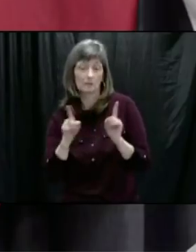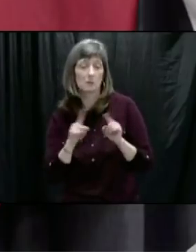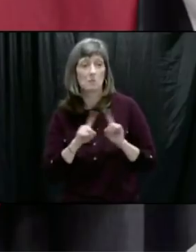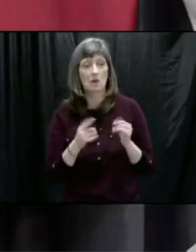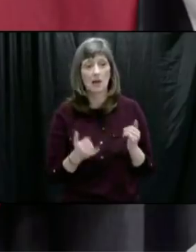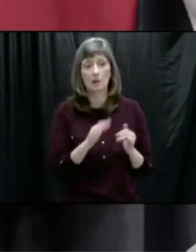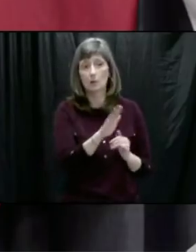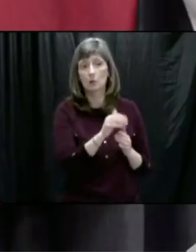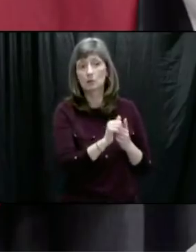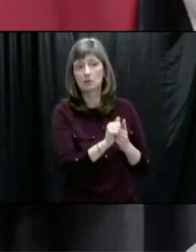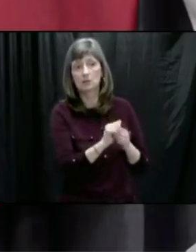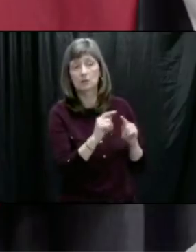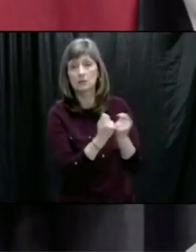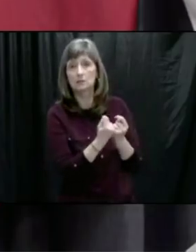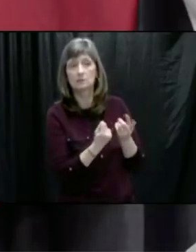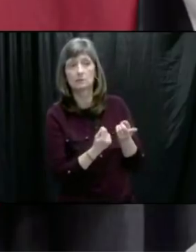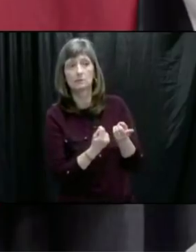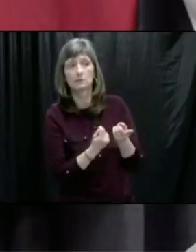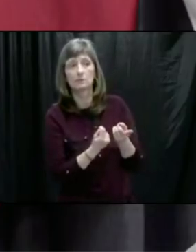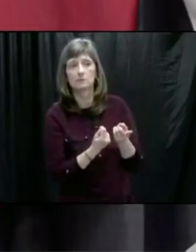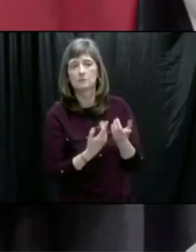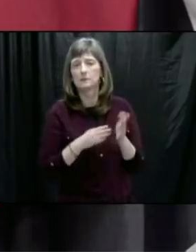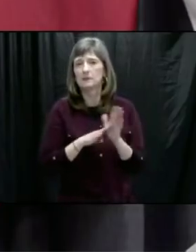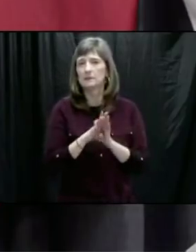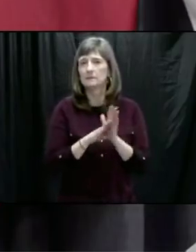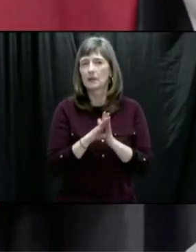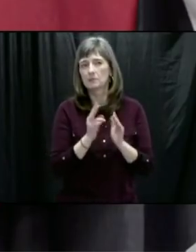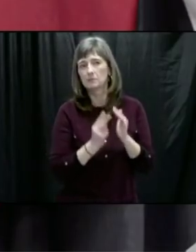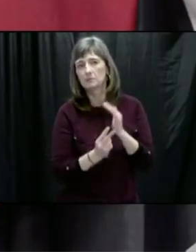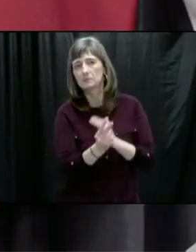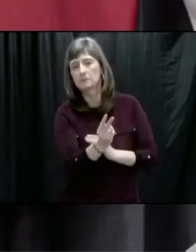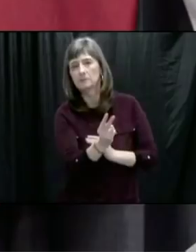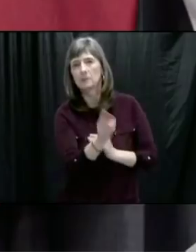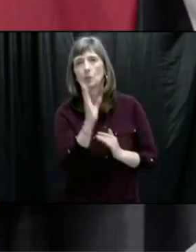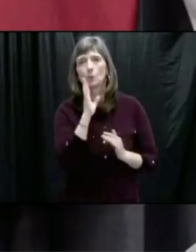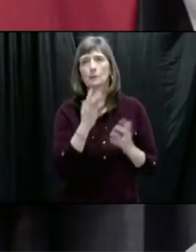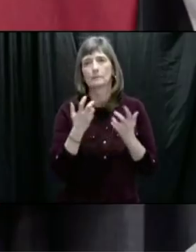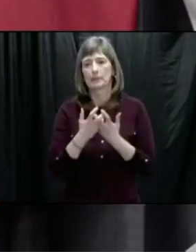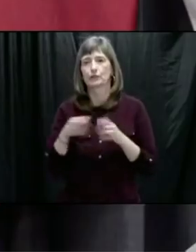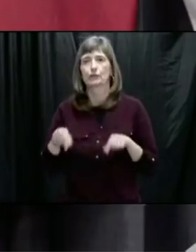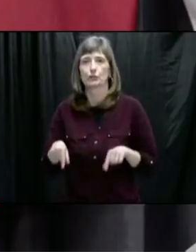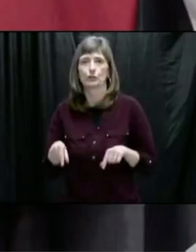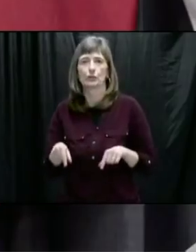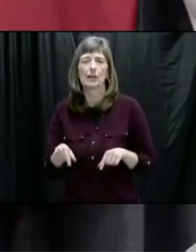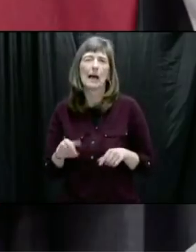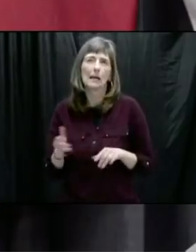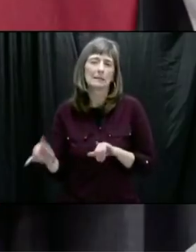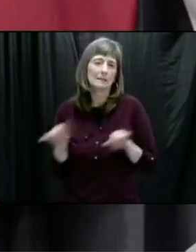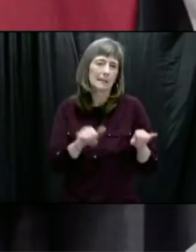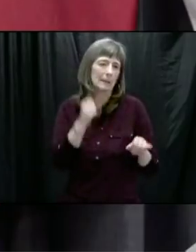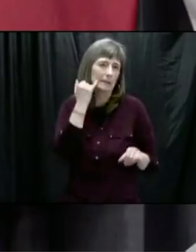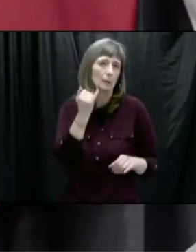APPROACH HERE AROUND MODELS, WHAT WE'VE DONE IS TRIED TO